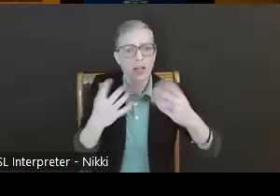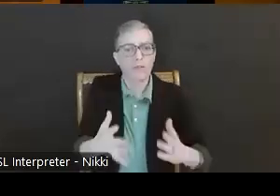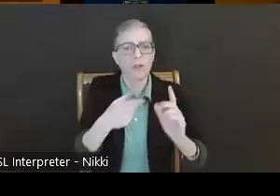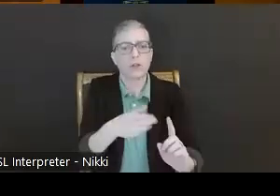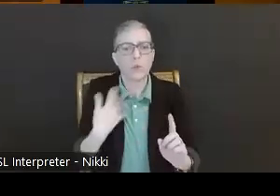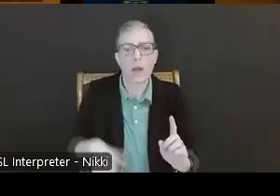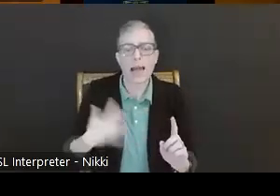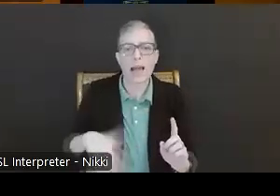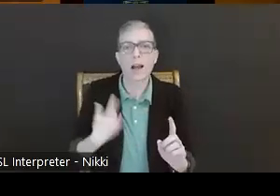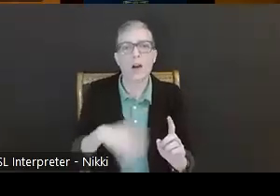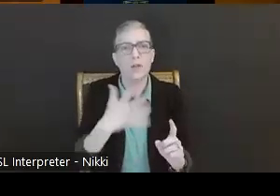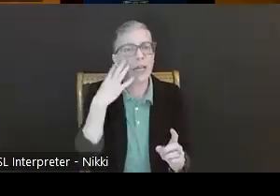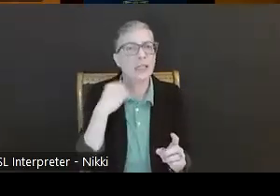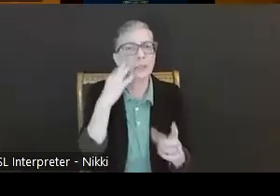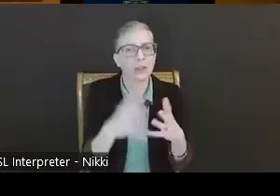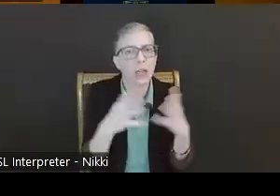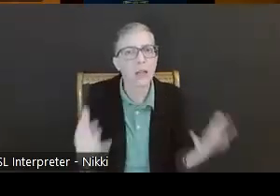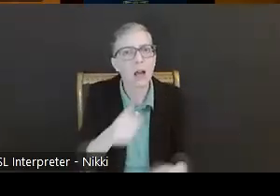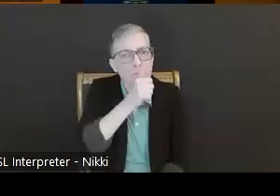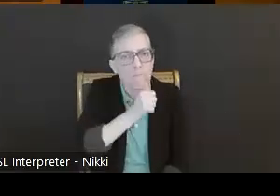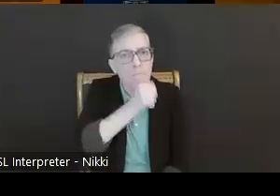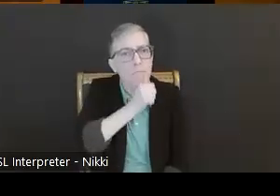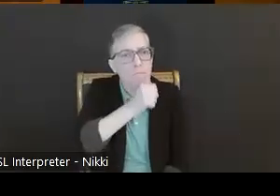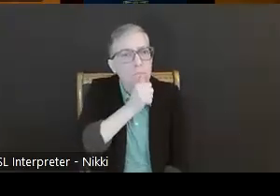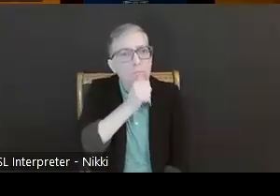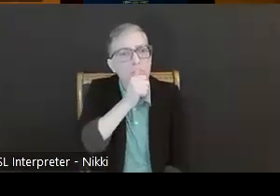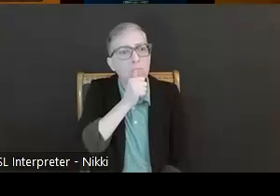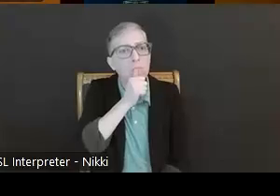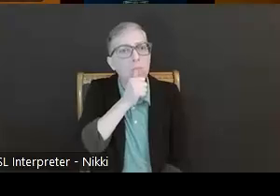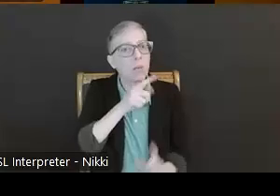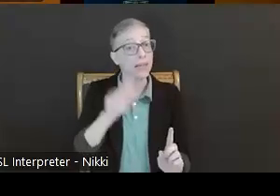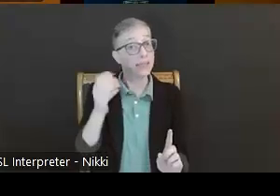seemed okay and they were really doing at all and you wouldn't think they were suffering but as you